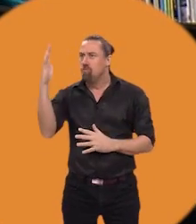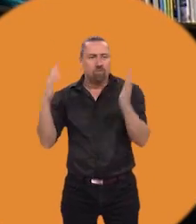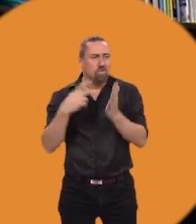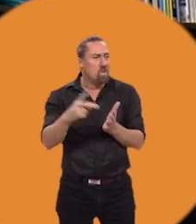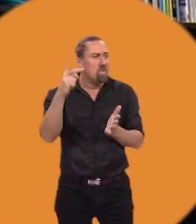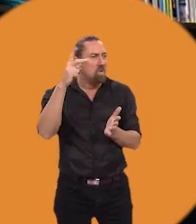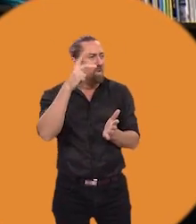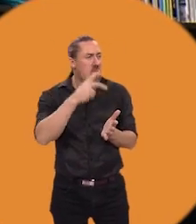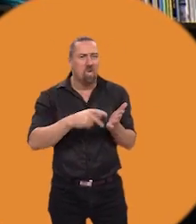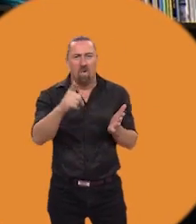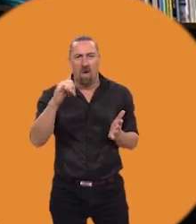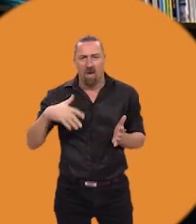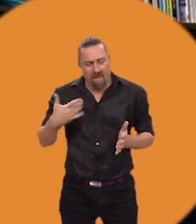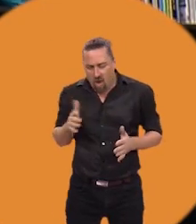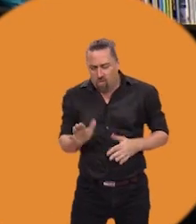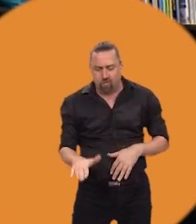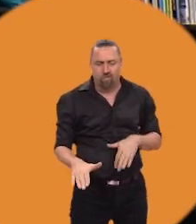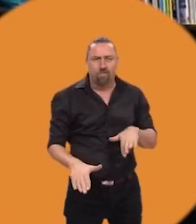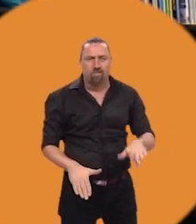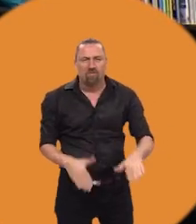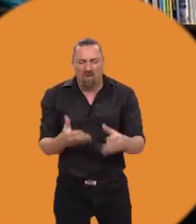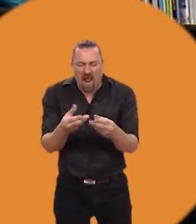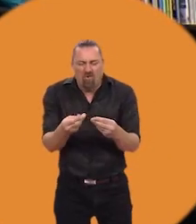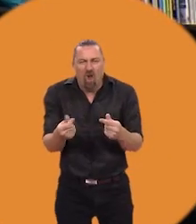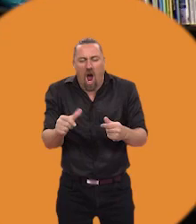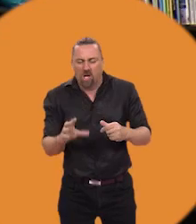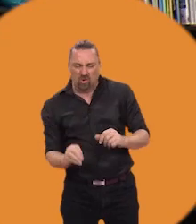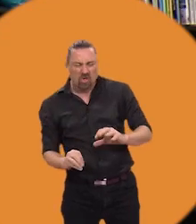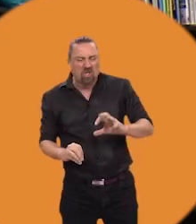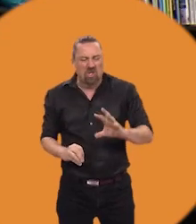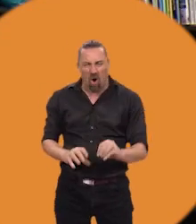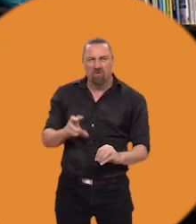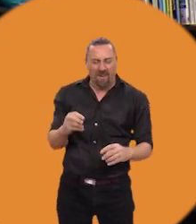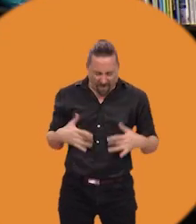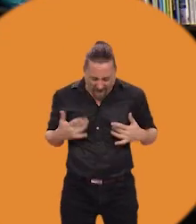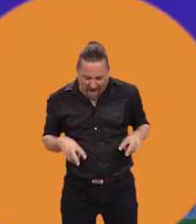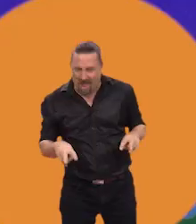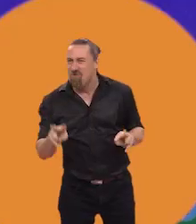Maybe you heard some interesting sounds or felt the dry leaves crackle under your feet